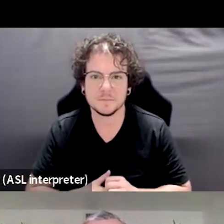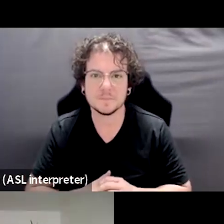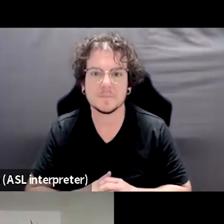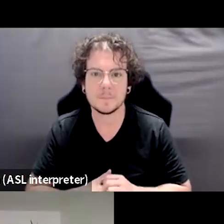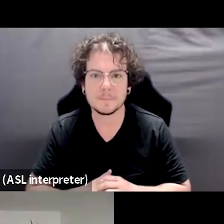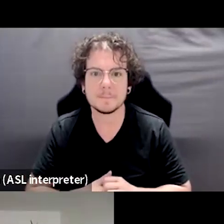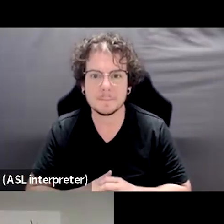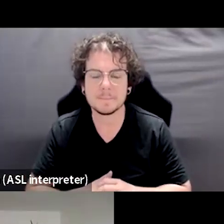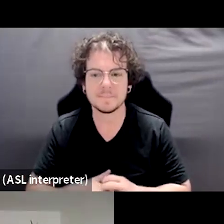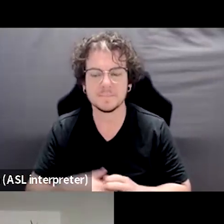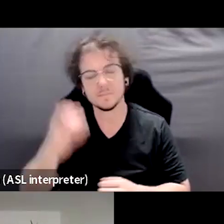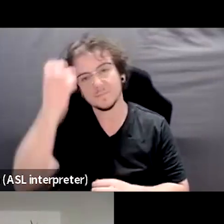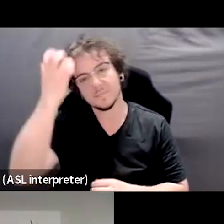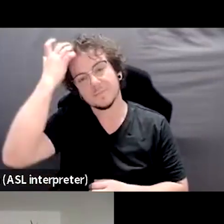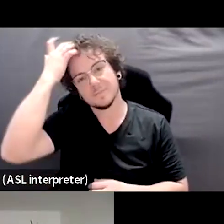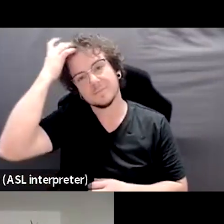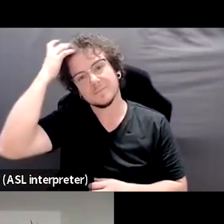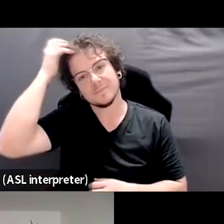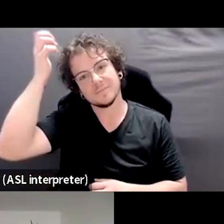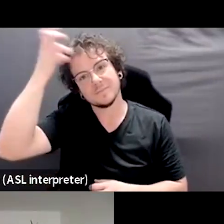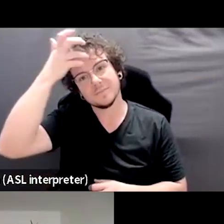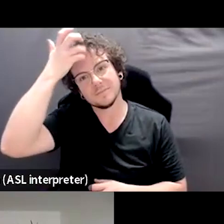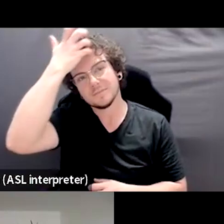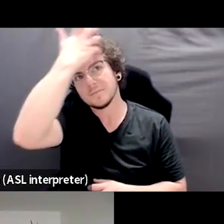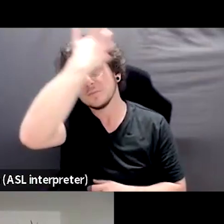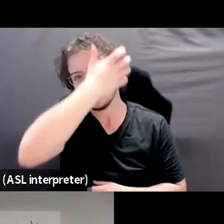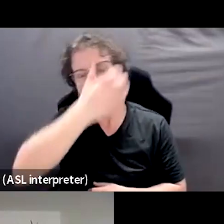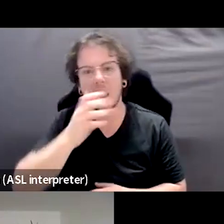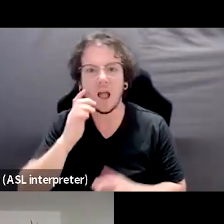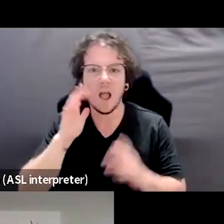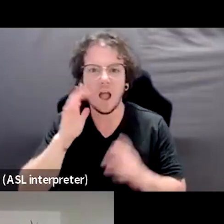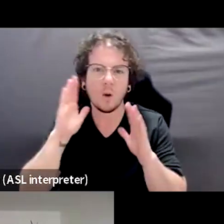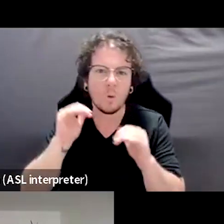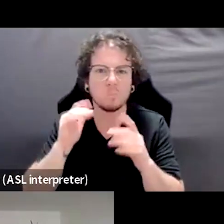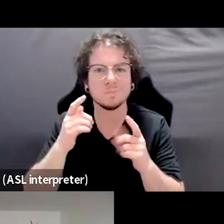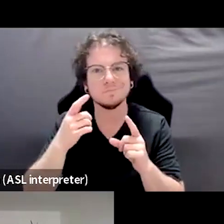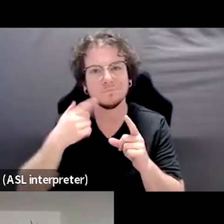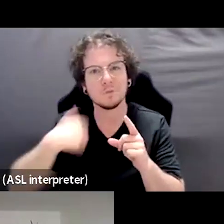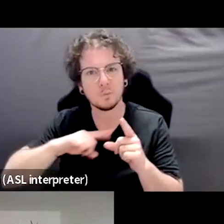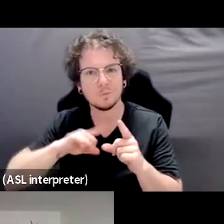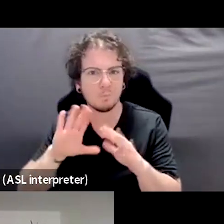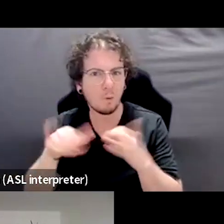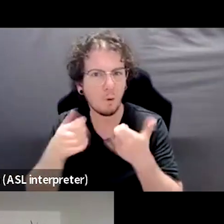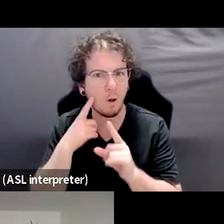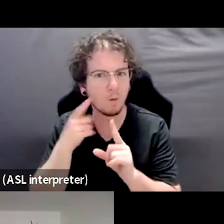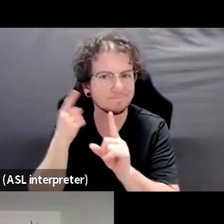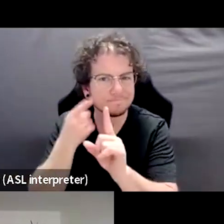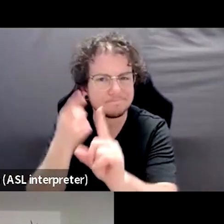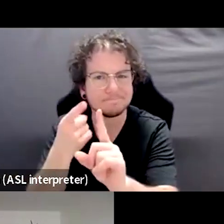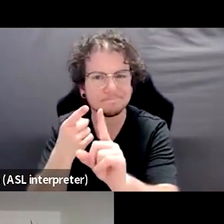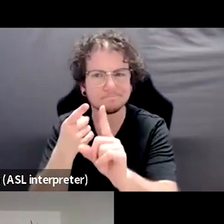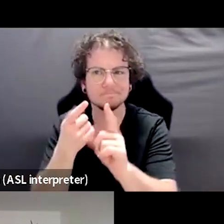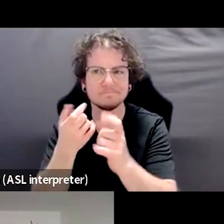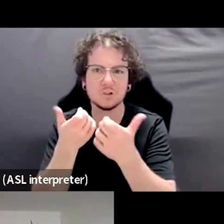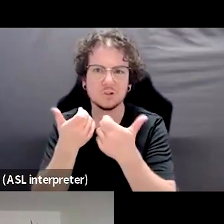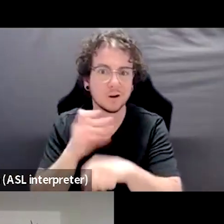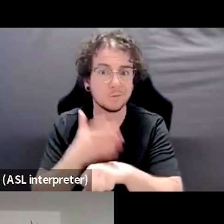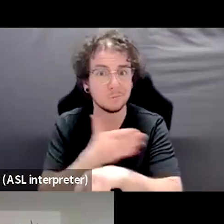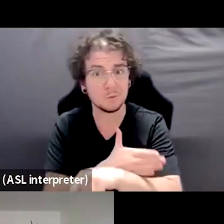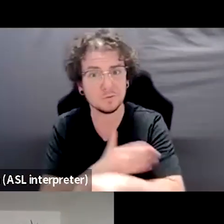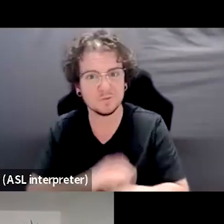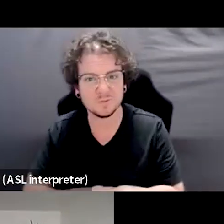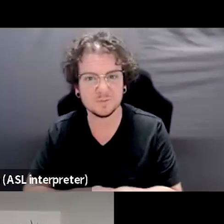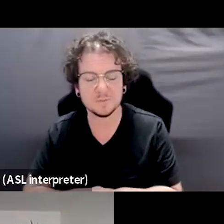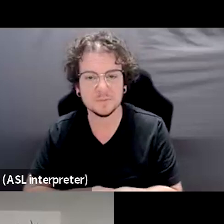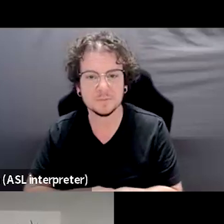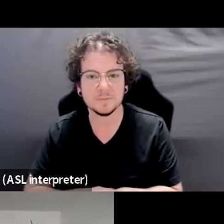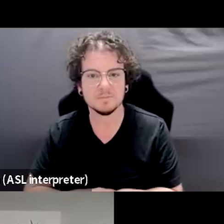I hope that we're all striving to do better for sure, that we've had people... You know,